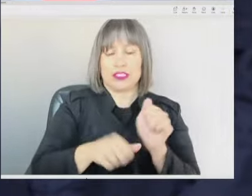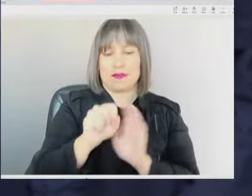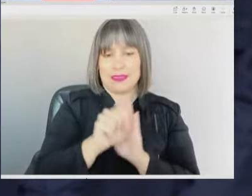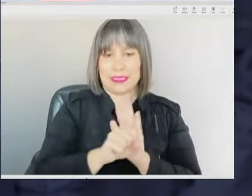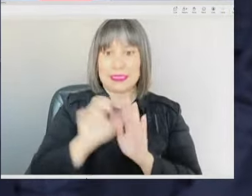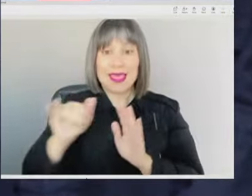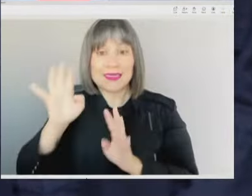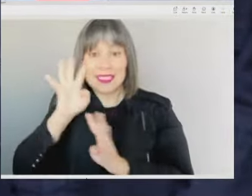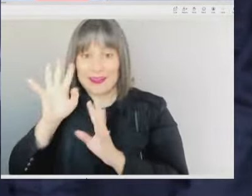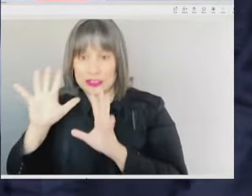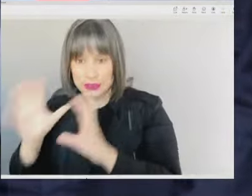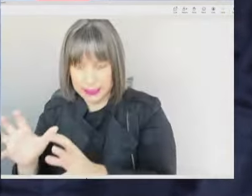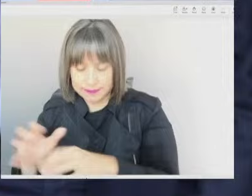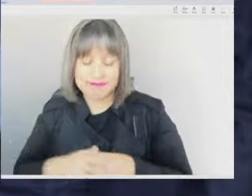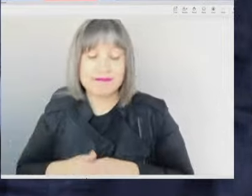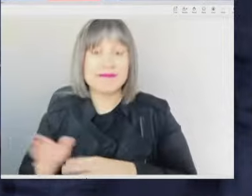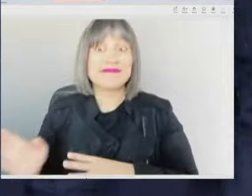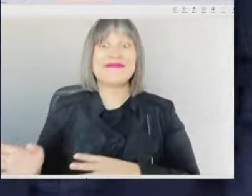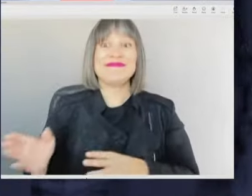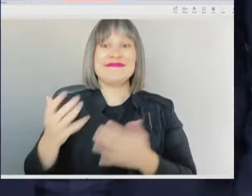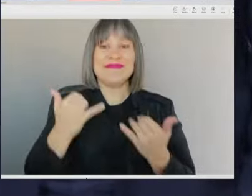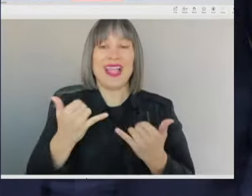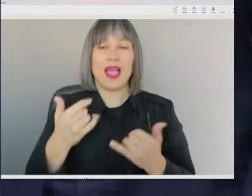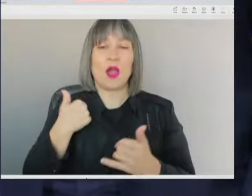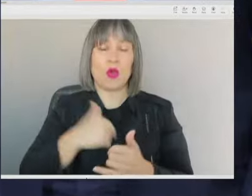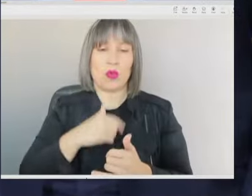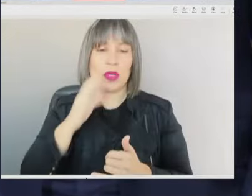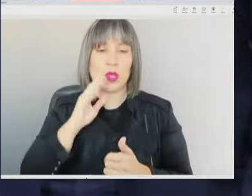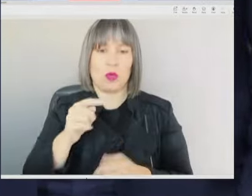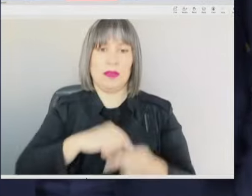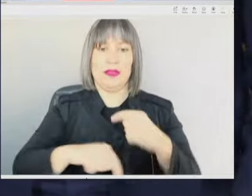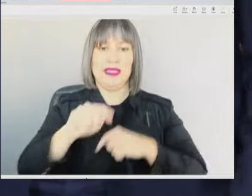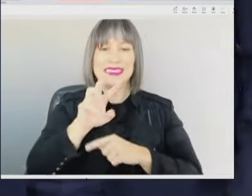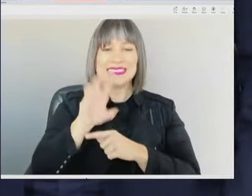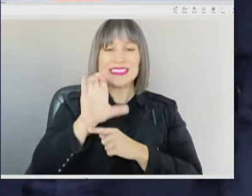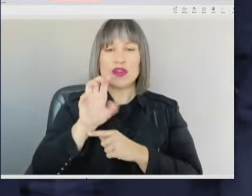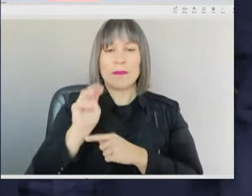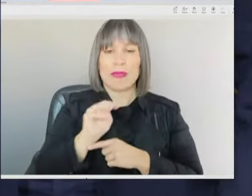Now let's take a step back and talk about the $600 million in voluntary commitments